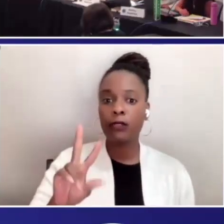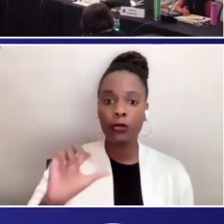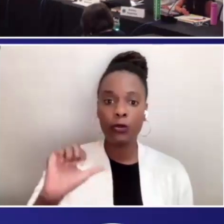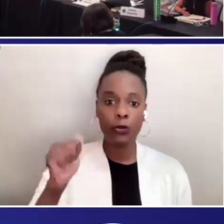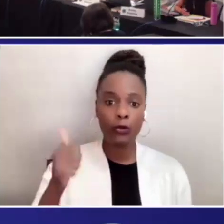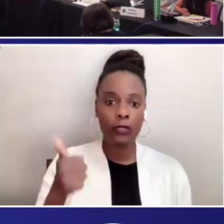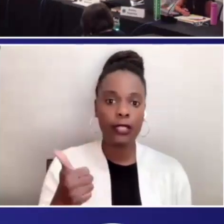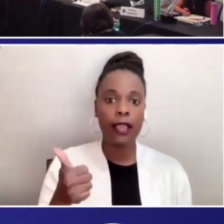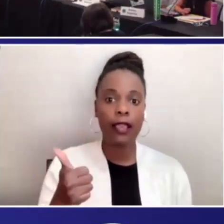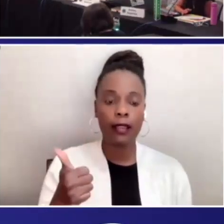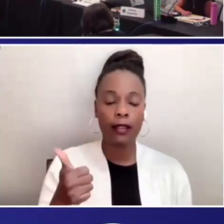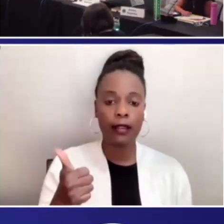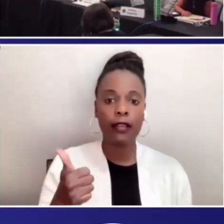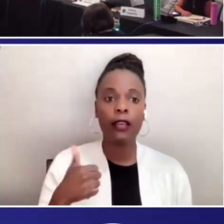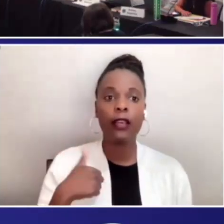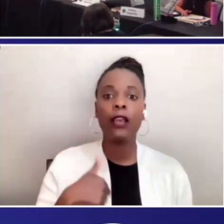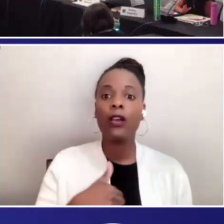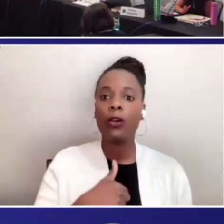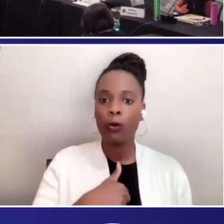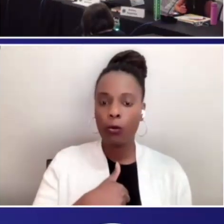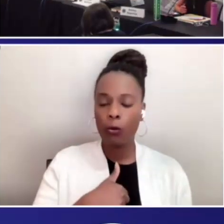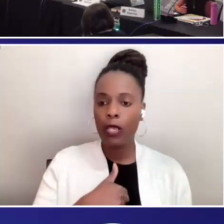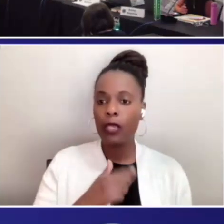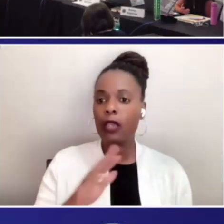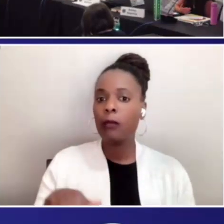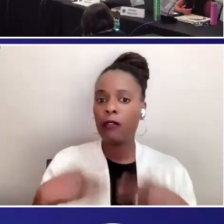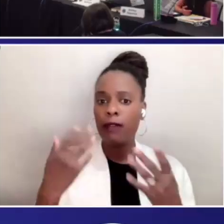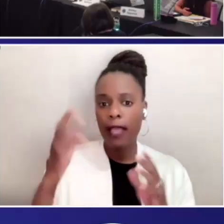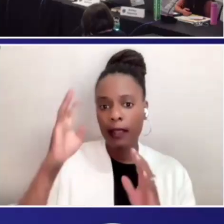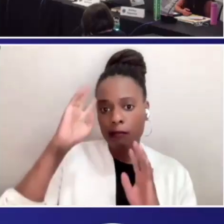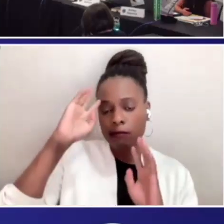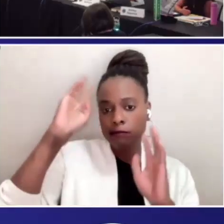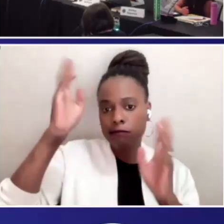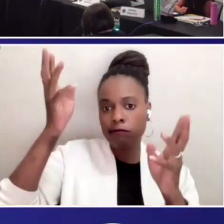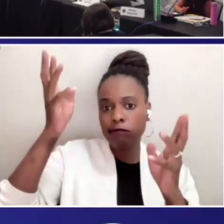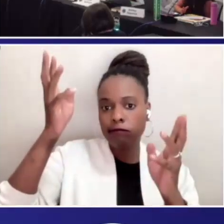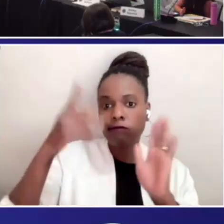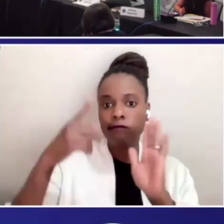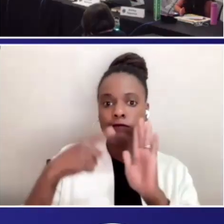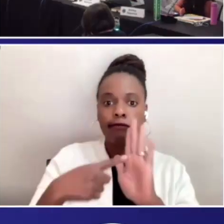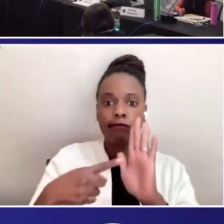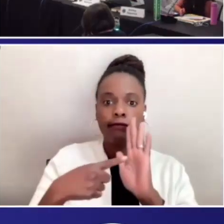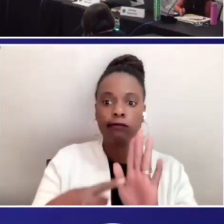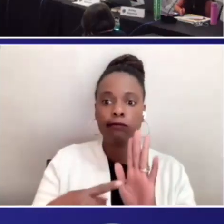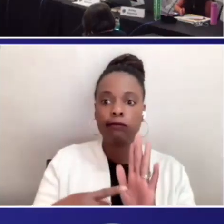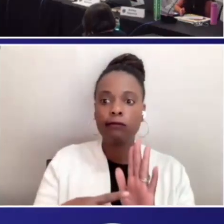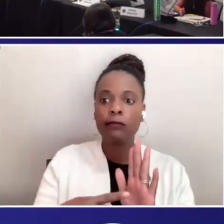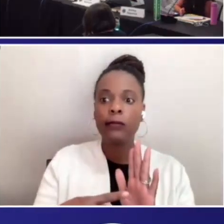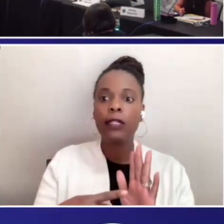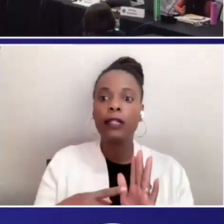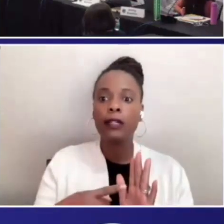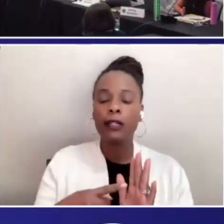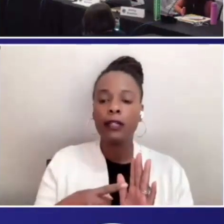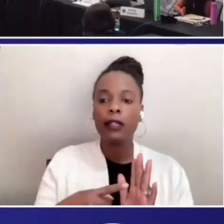we had posed a couple of hypos that implicate this section regarding borrowers